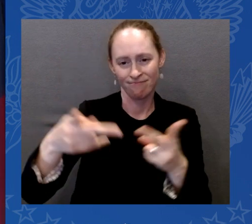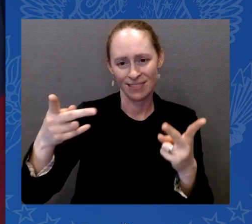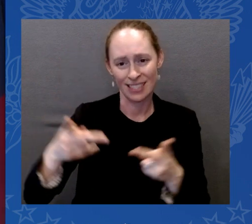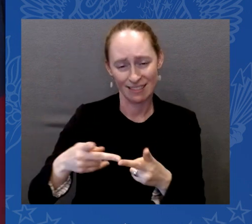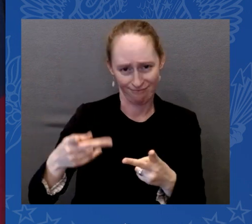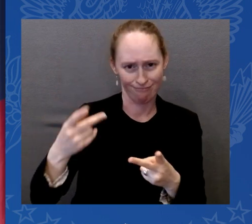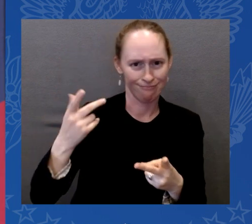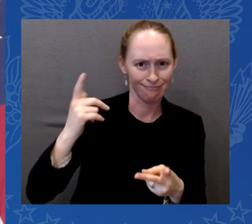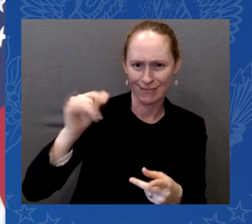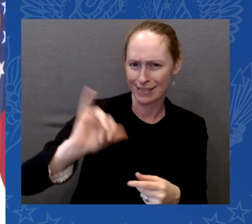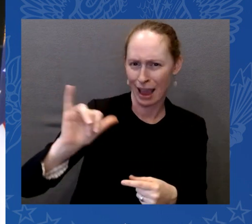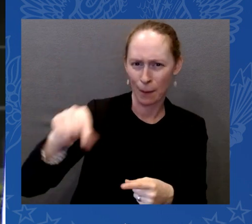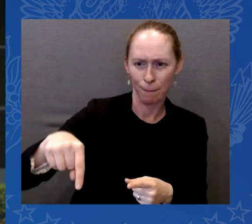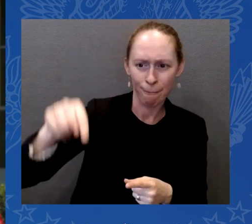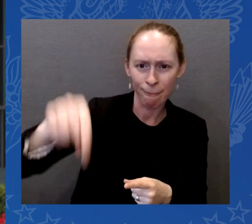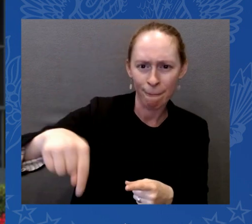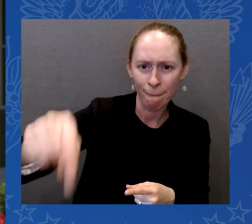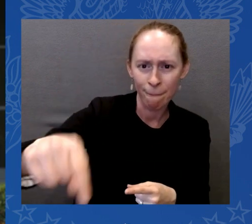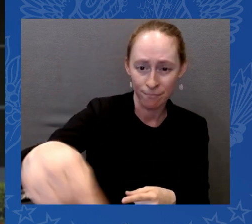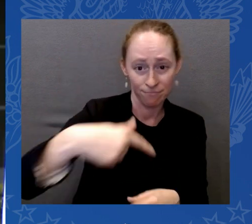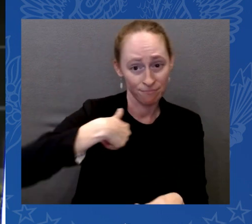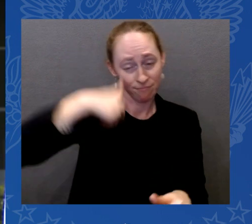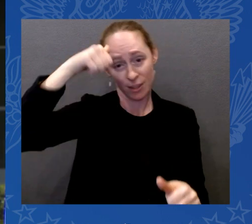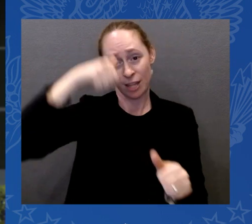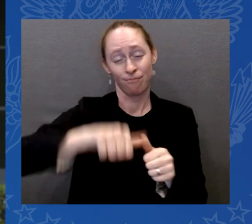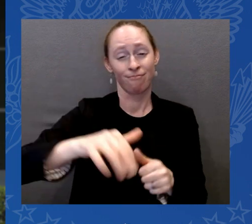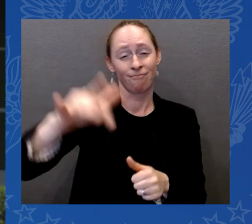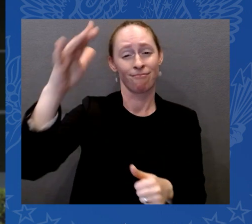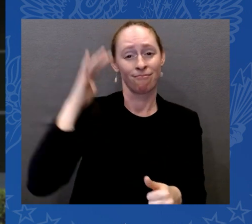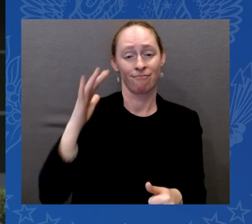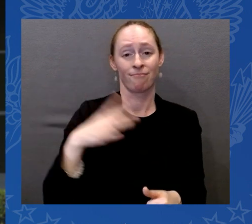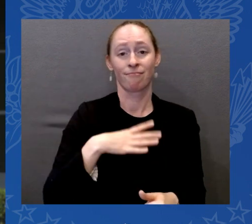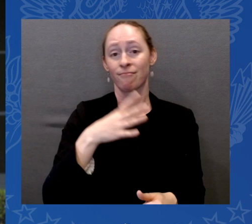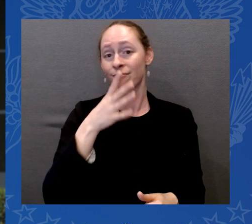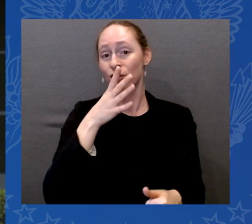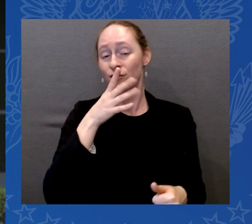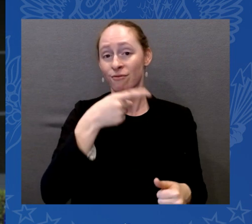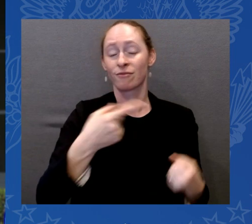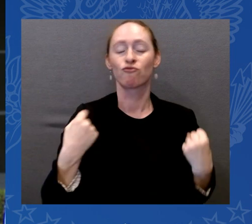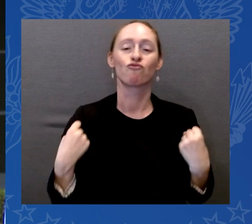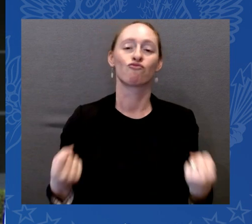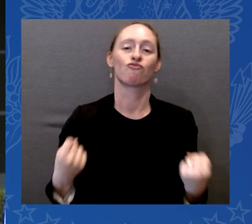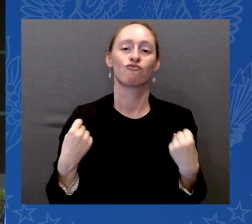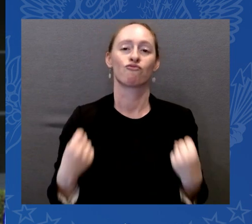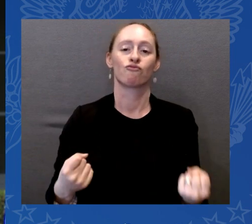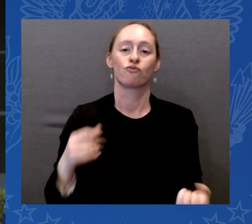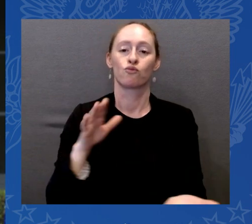going to third grade at Holy Rosary. She'd turn on -- when there was a frost on the window, literally you'd turn on the windshield wiper